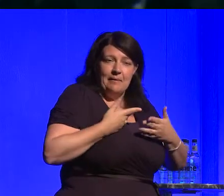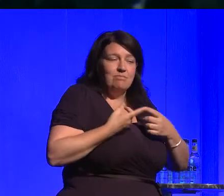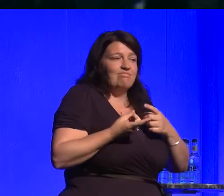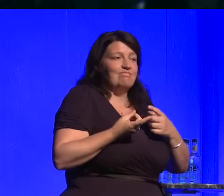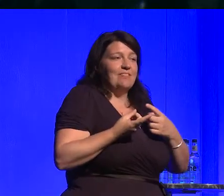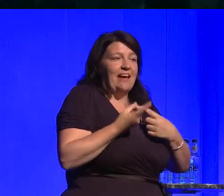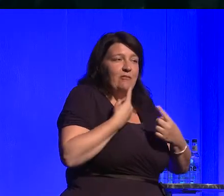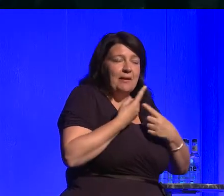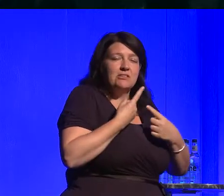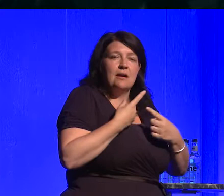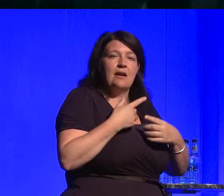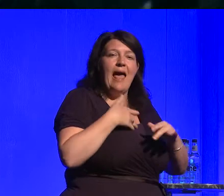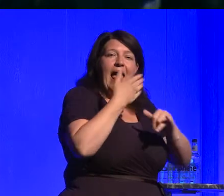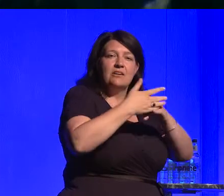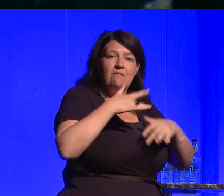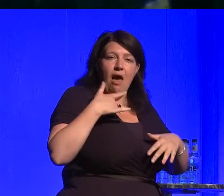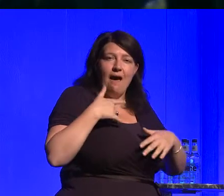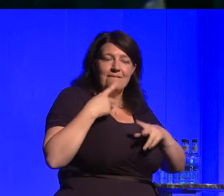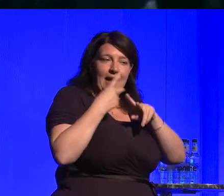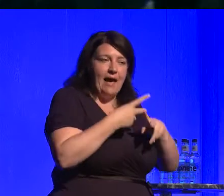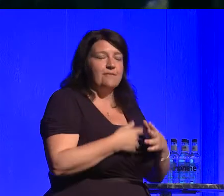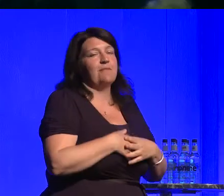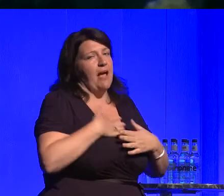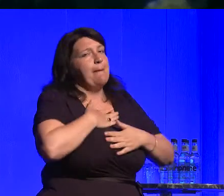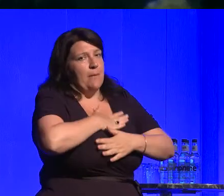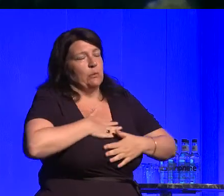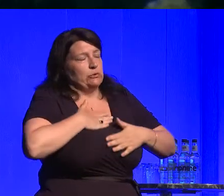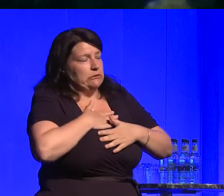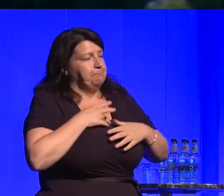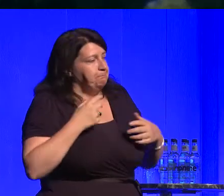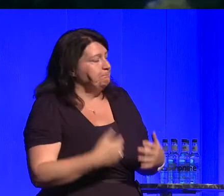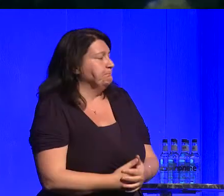Malcolm: Yes, one of the most emotional topics.